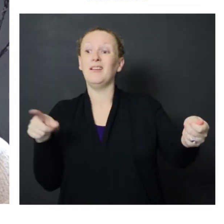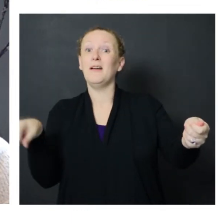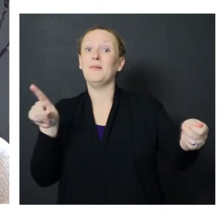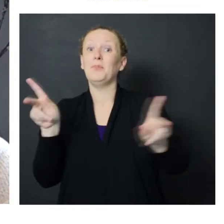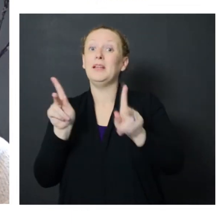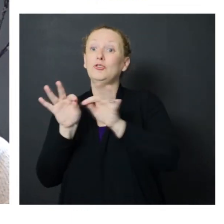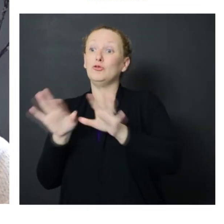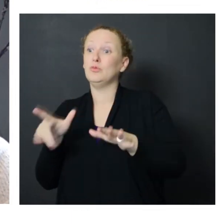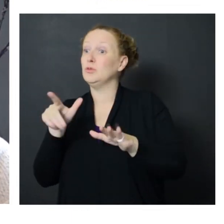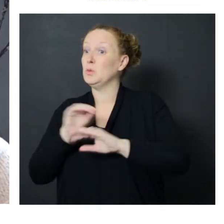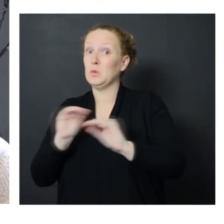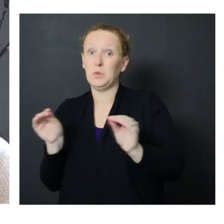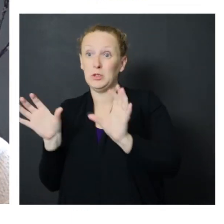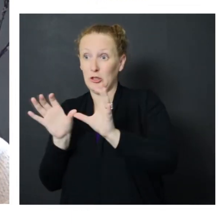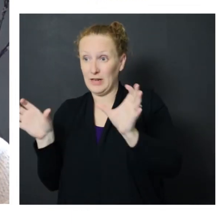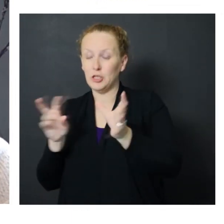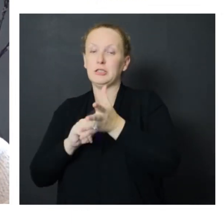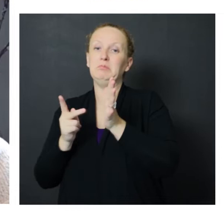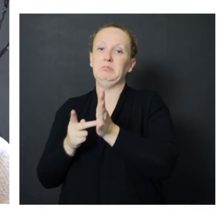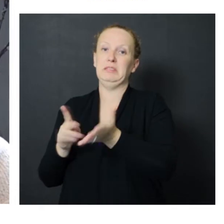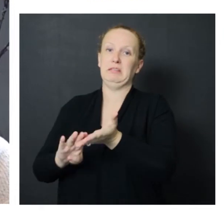So the economic aspect is very, you know,